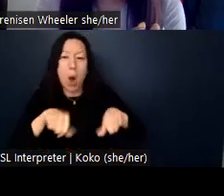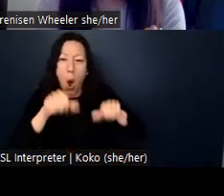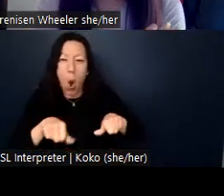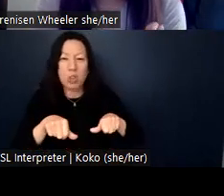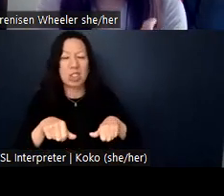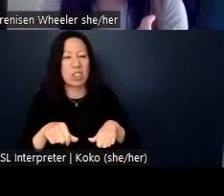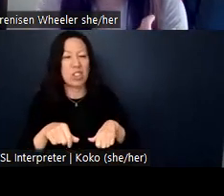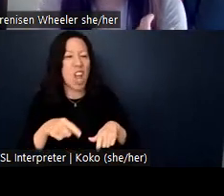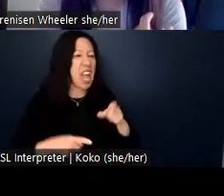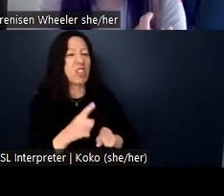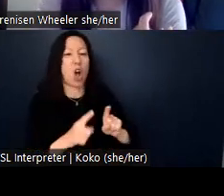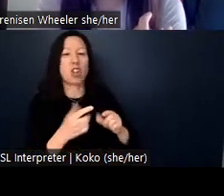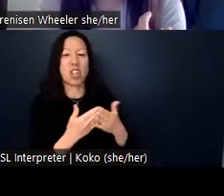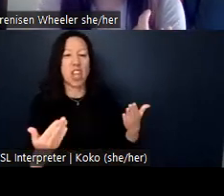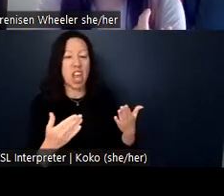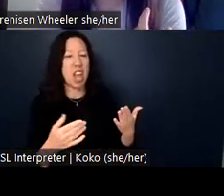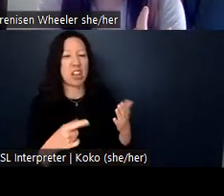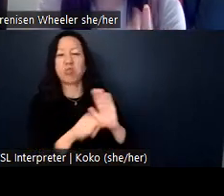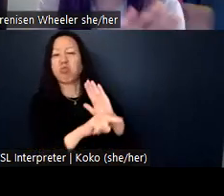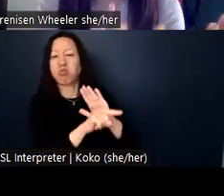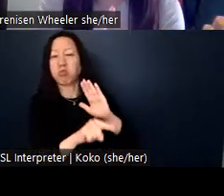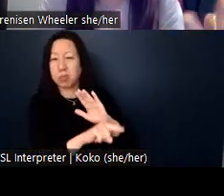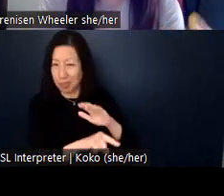online. 12:52:06 Maybe Maybe they constantly text